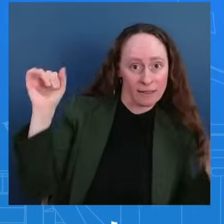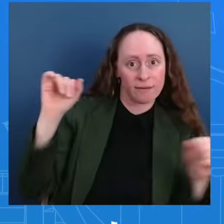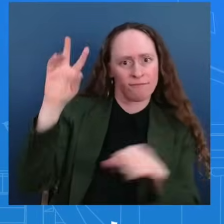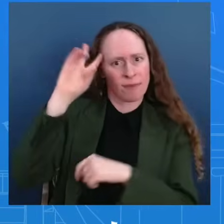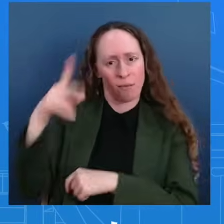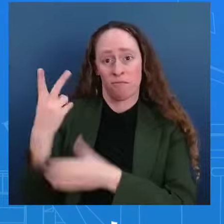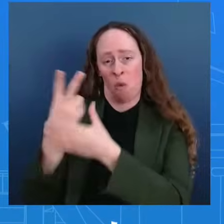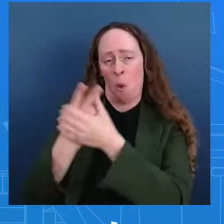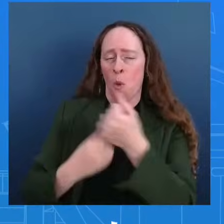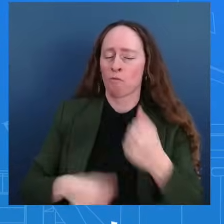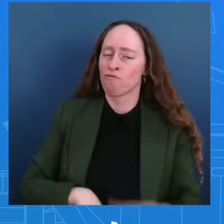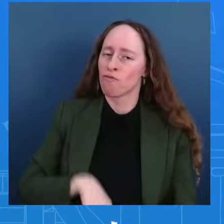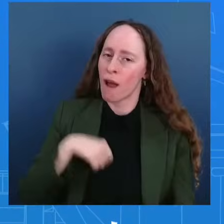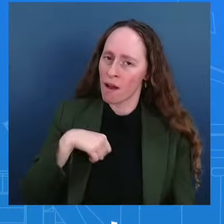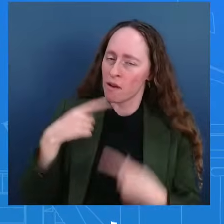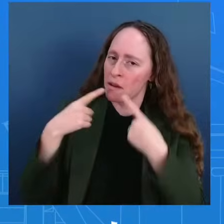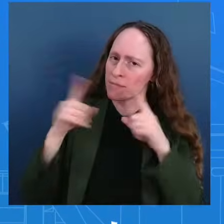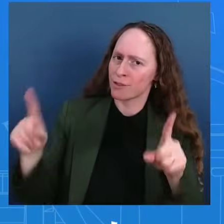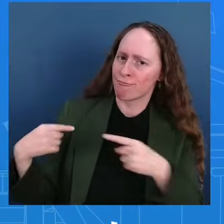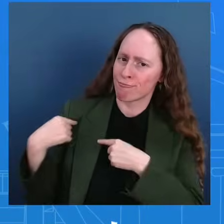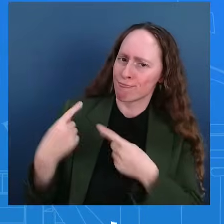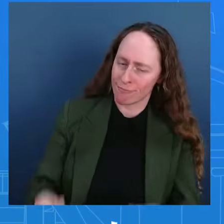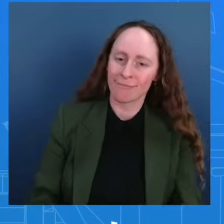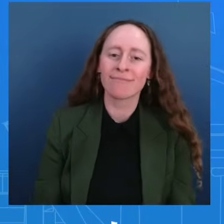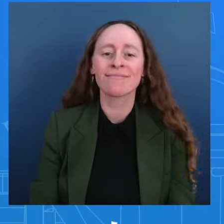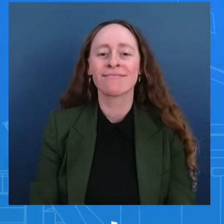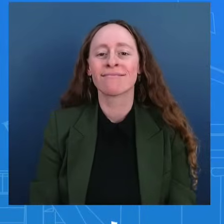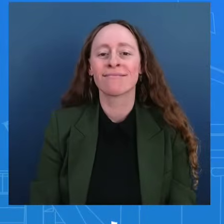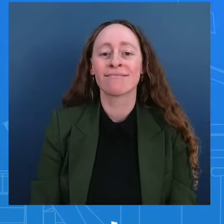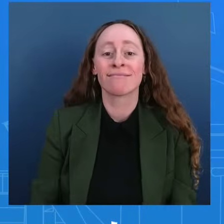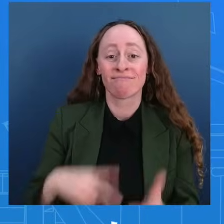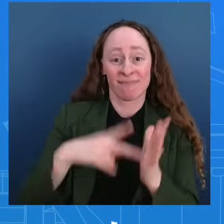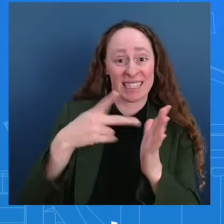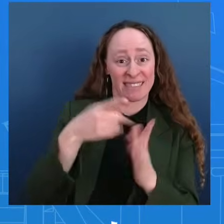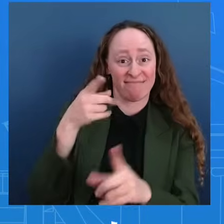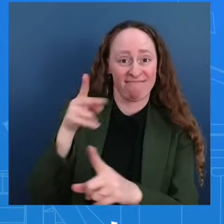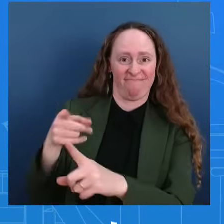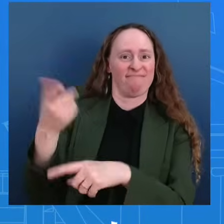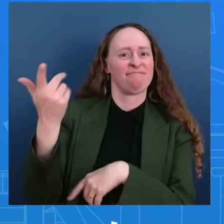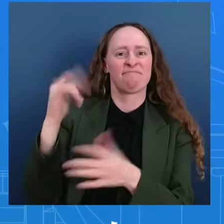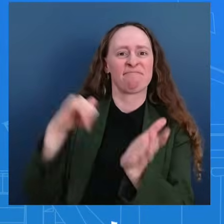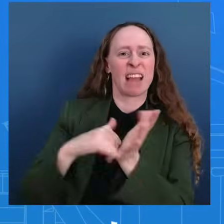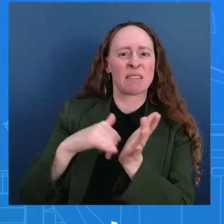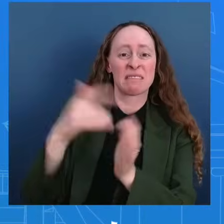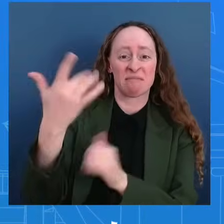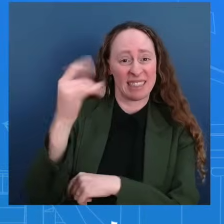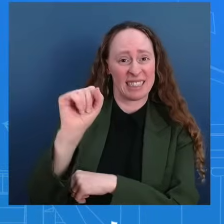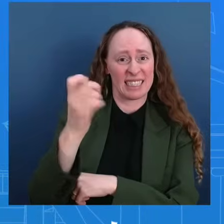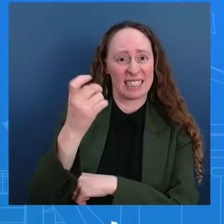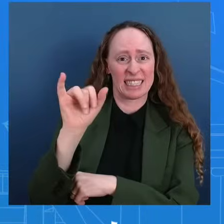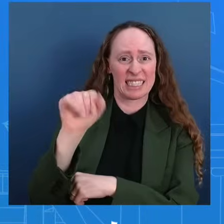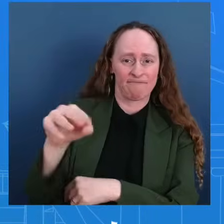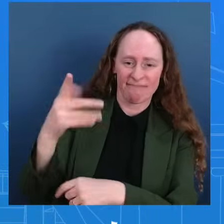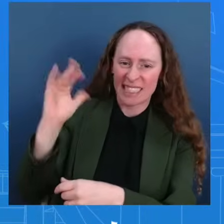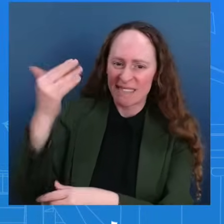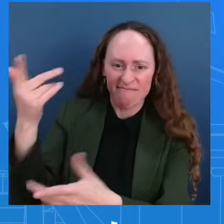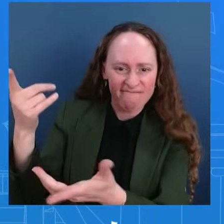as the first female vice president? Ms. Jean-Pierre: Look, I’m not going to -- I’m not going to get into it from here.